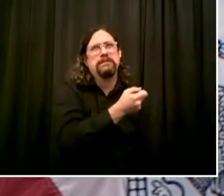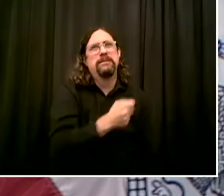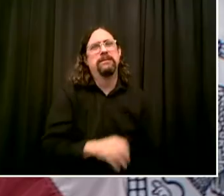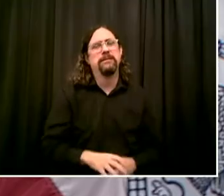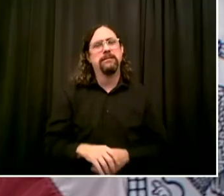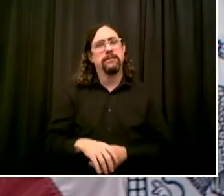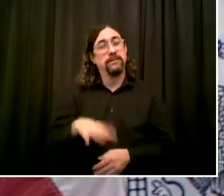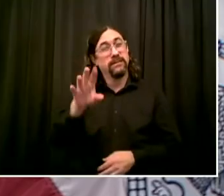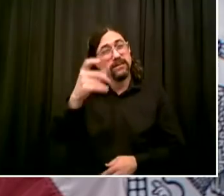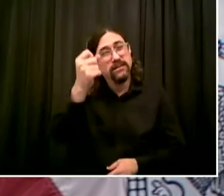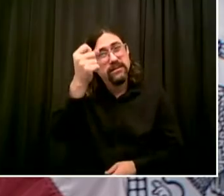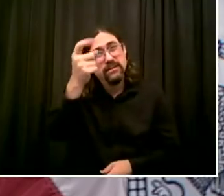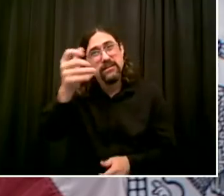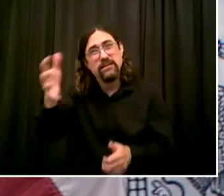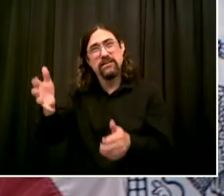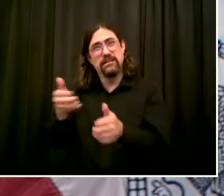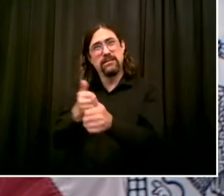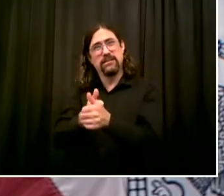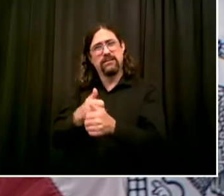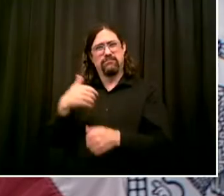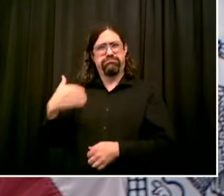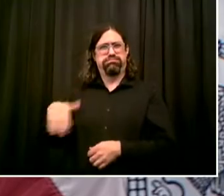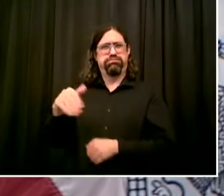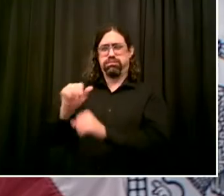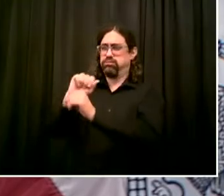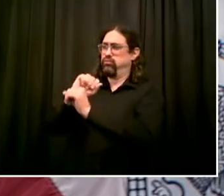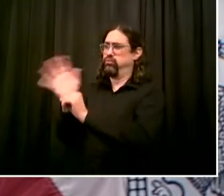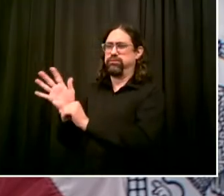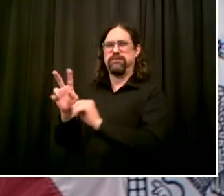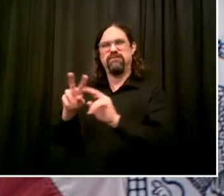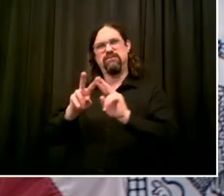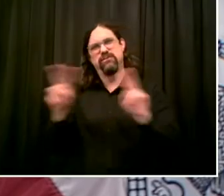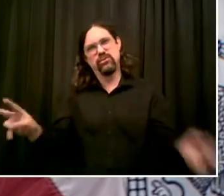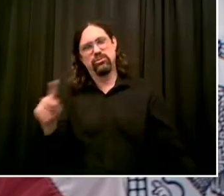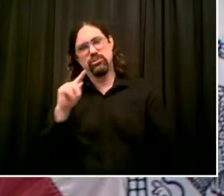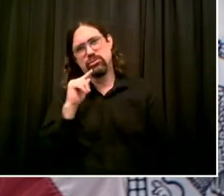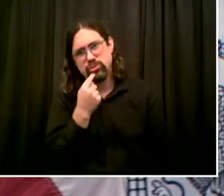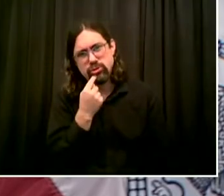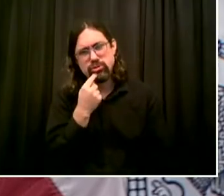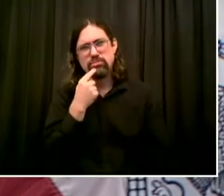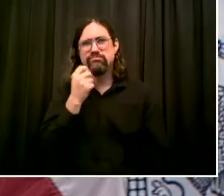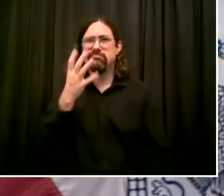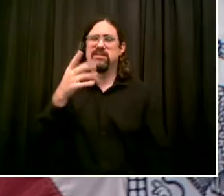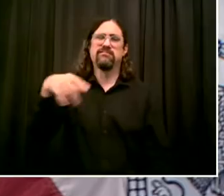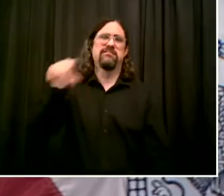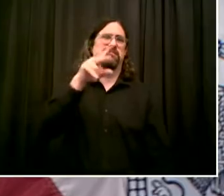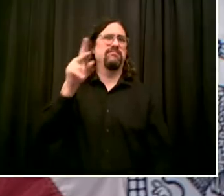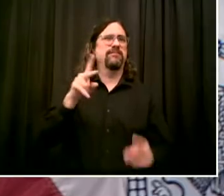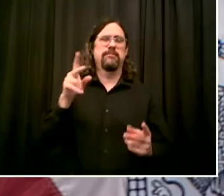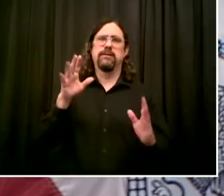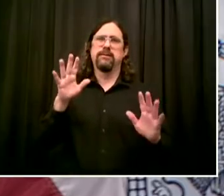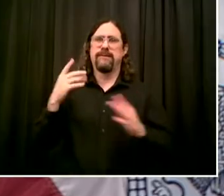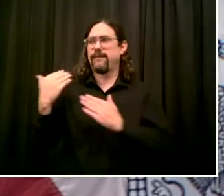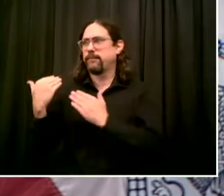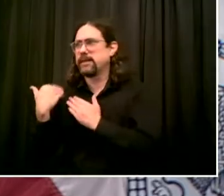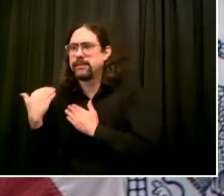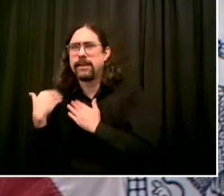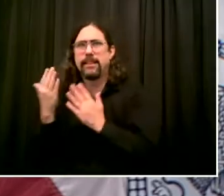NEW YORK CITY KETA TS HIVIRUS VERY QUICKLY. THE PEOPLE THAT OWN THE BUSINESSES DUE TO . IS A GREAT